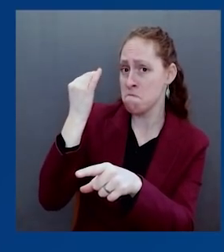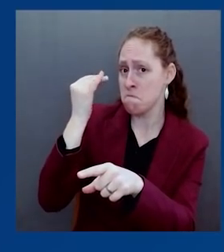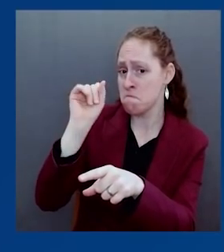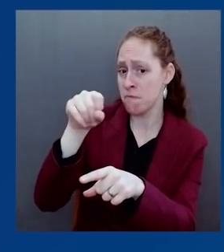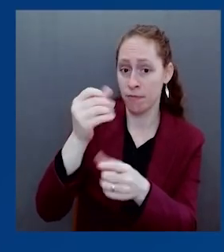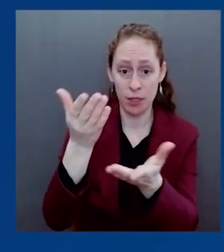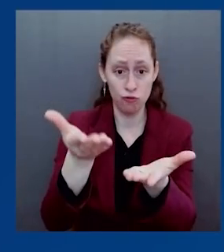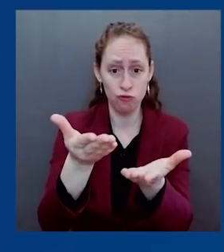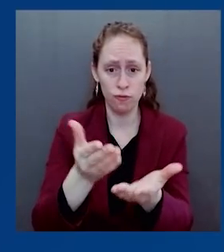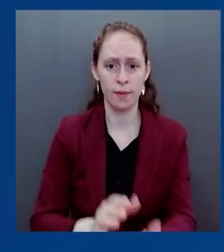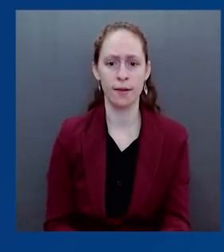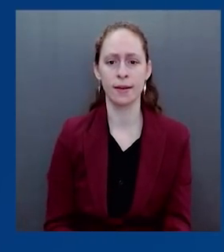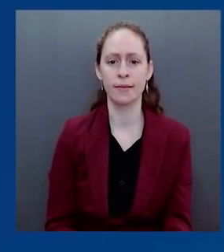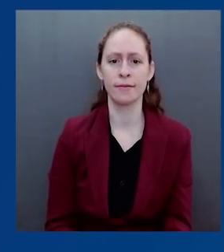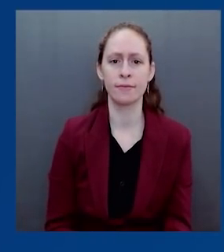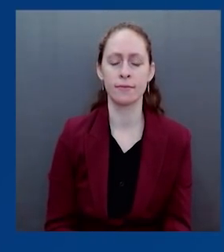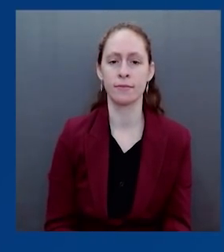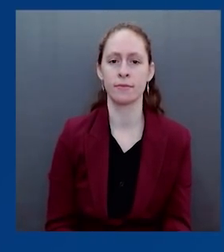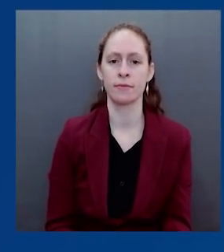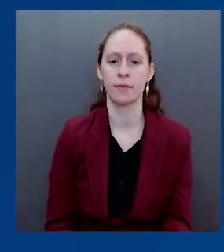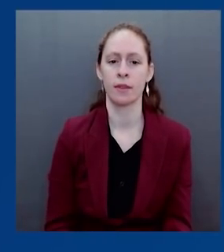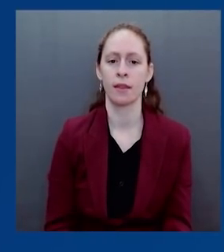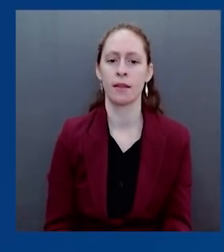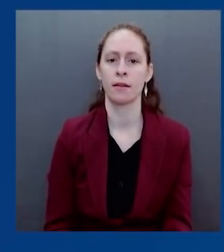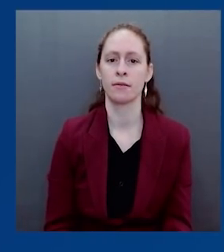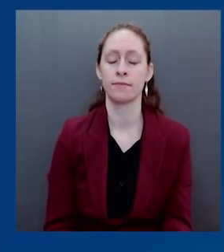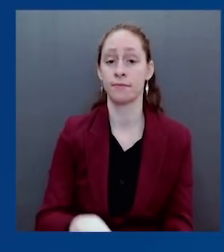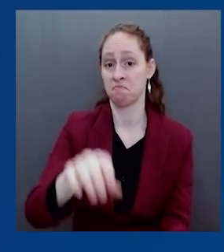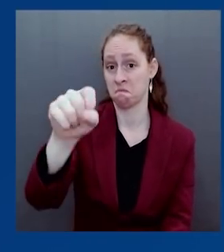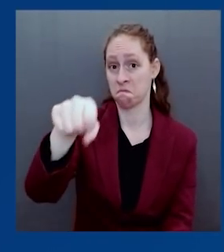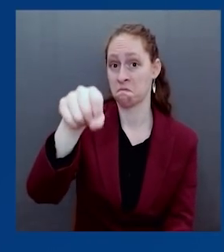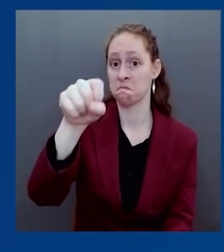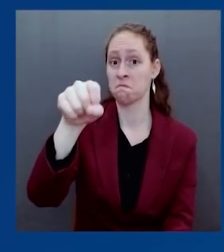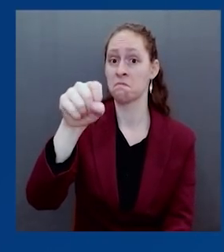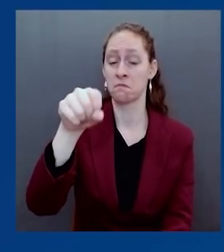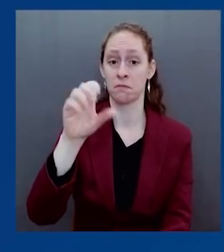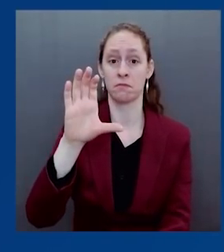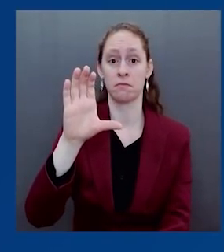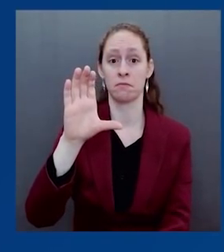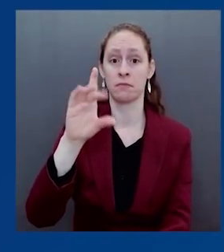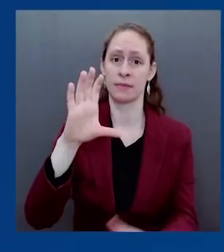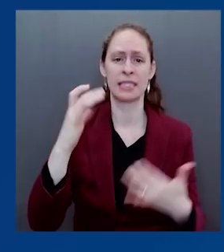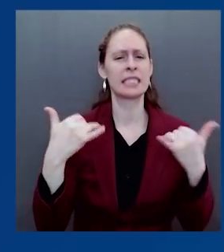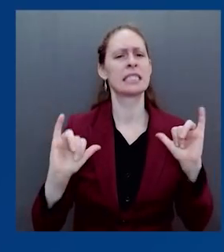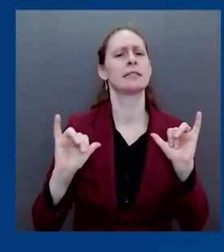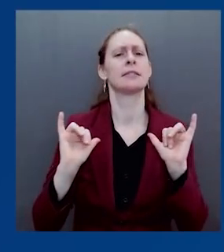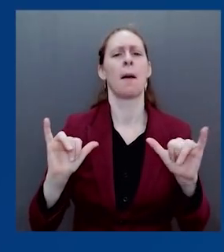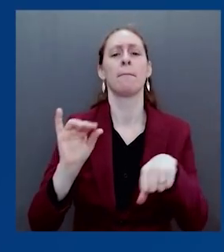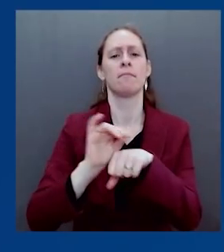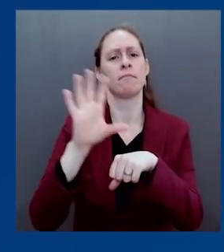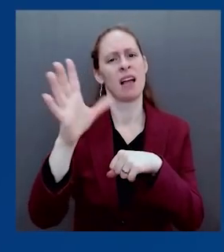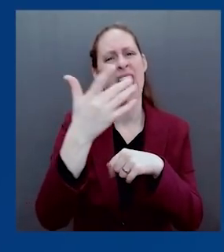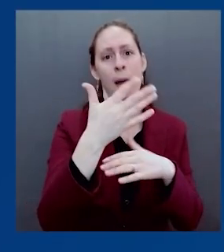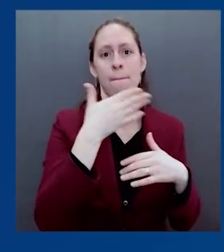that CDC continues to recommend that any mask is better than no mask. And we do encourage all Americans